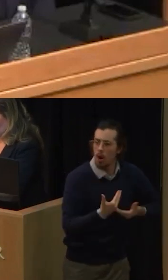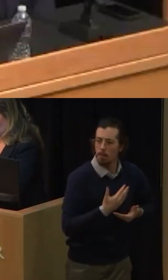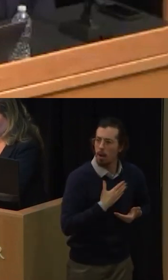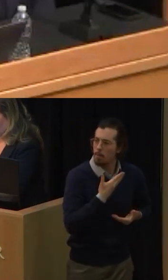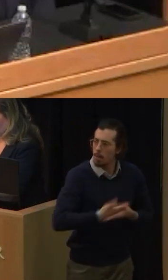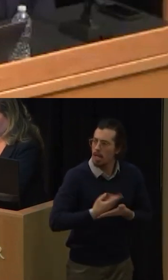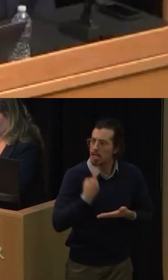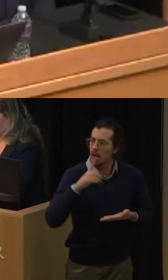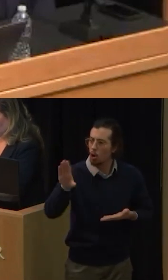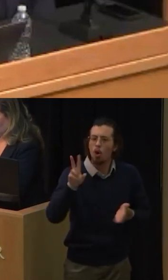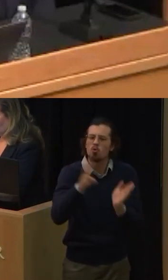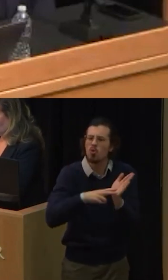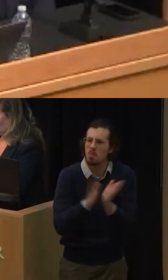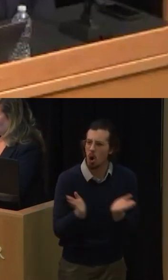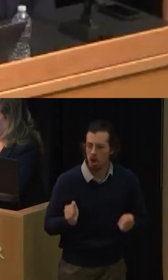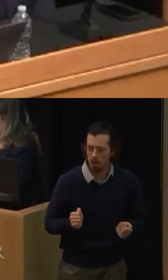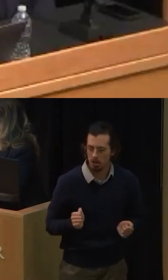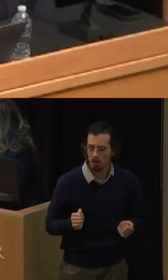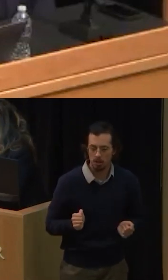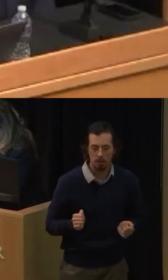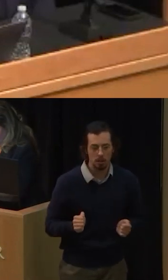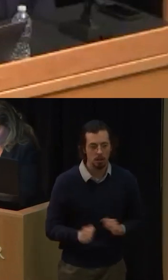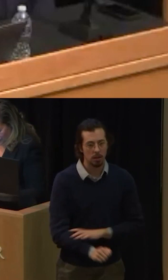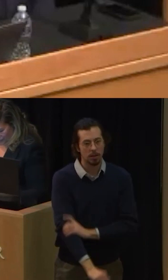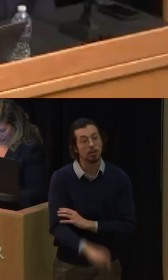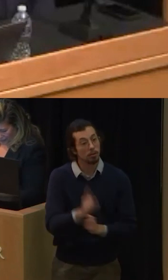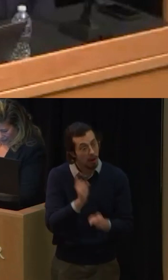and I said, "Read a book," right?